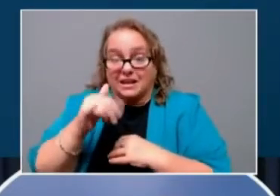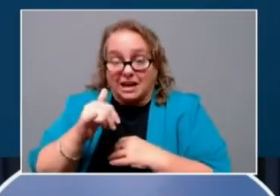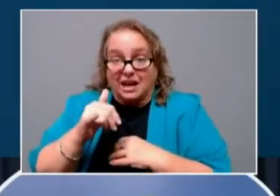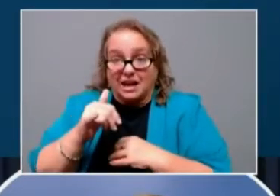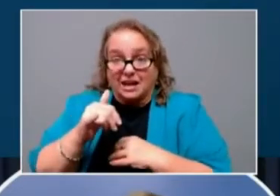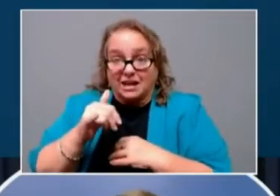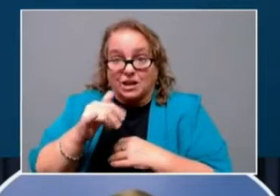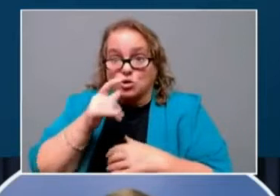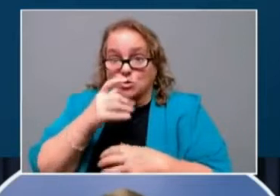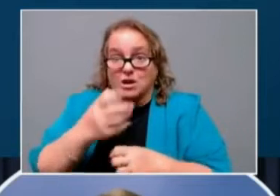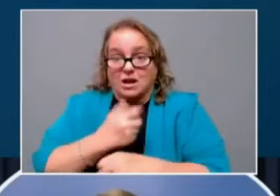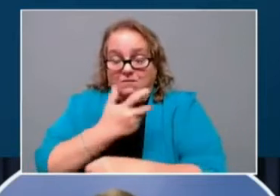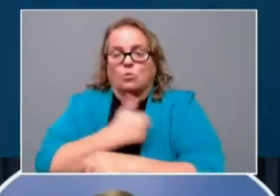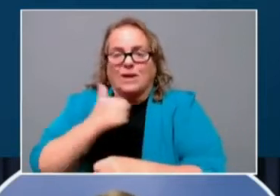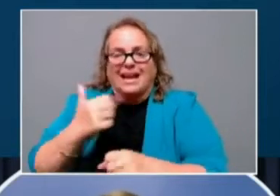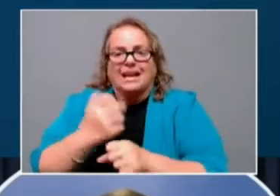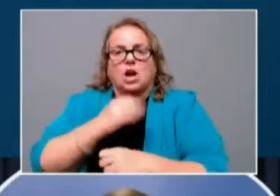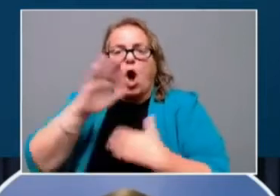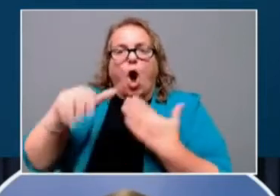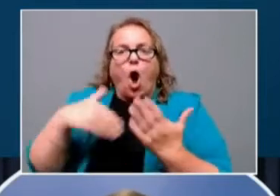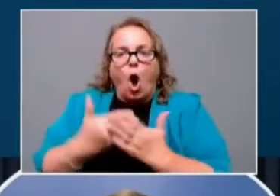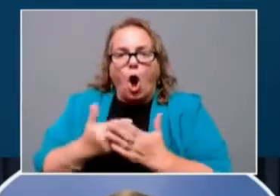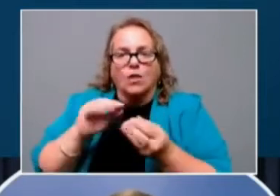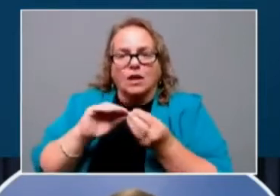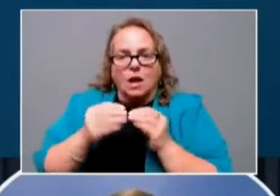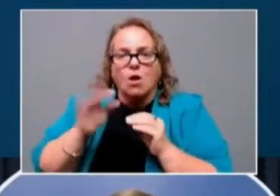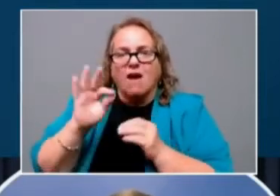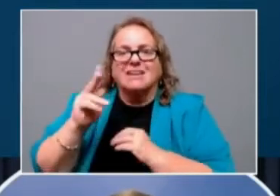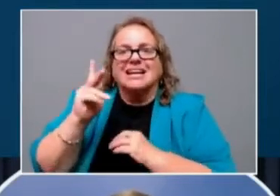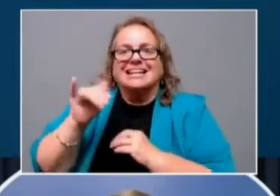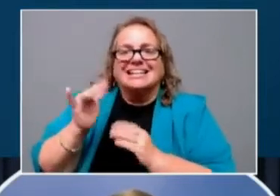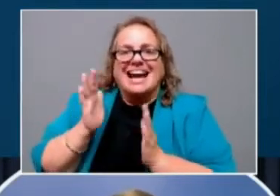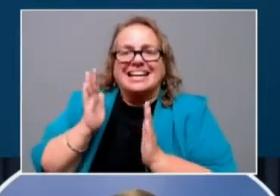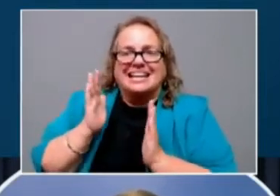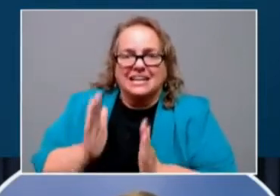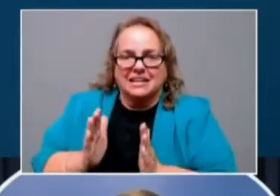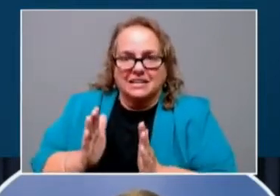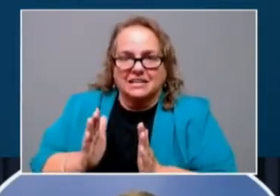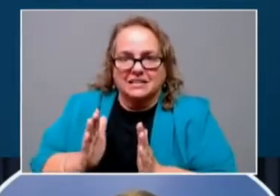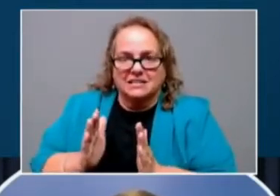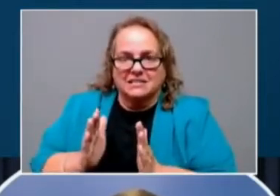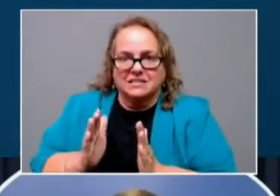that are vaccinated. So three things right updating the population numbers